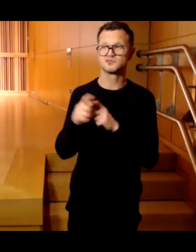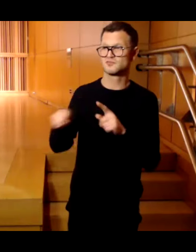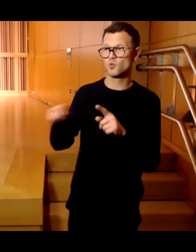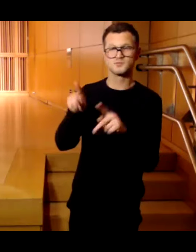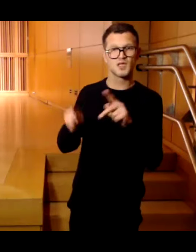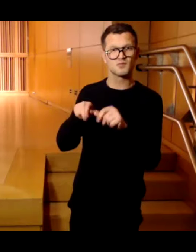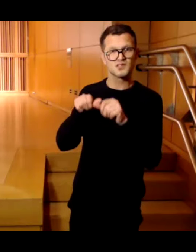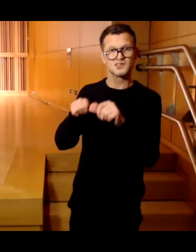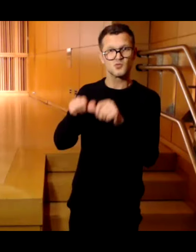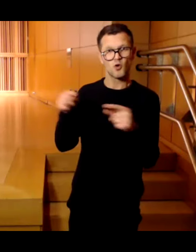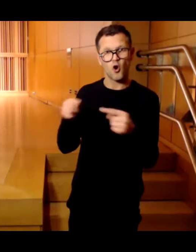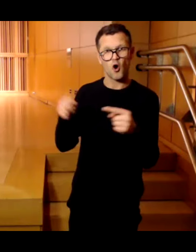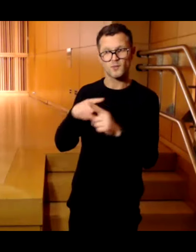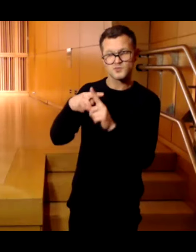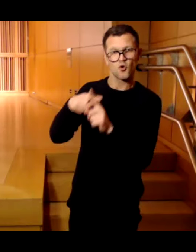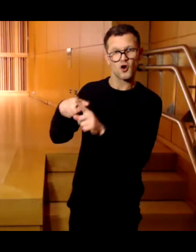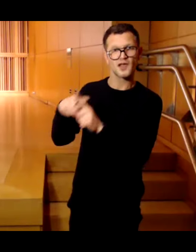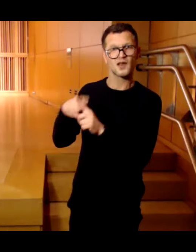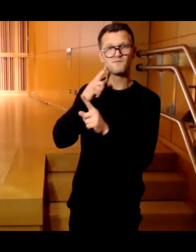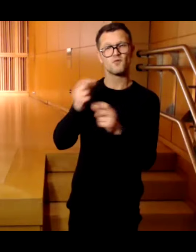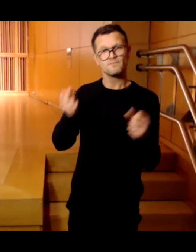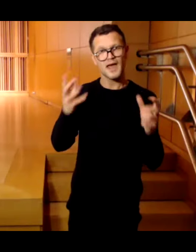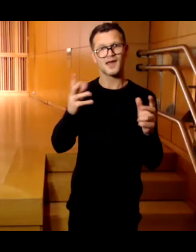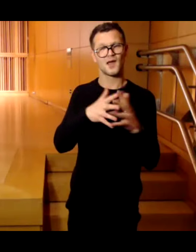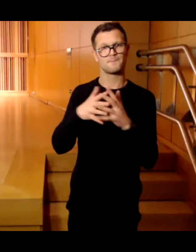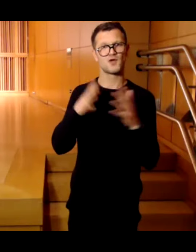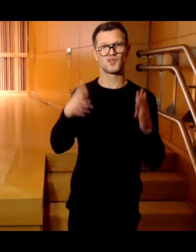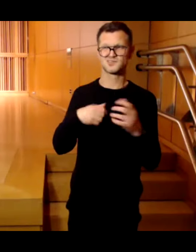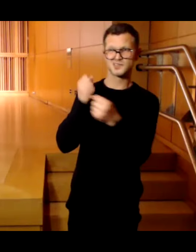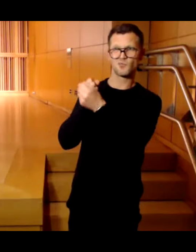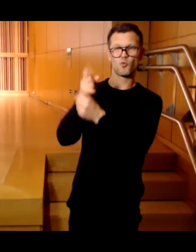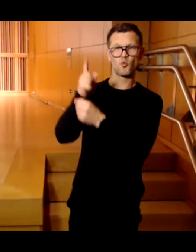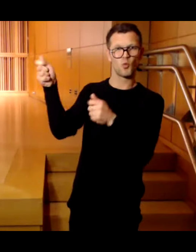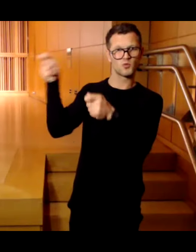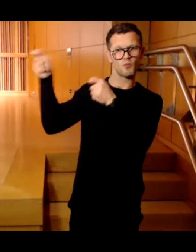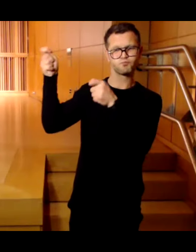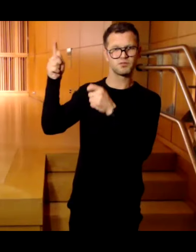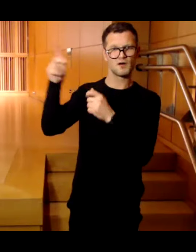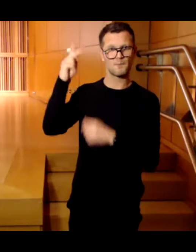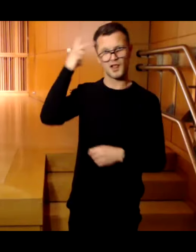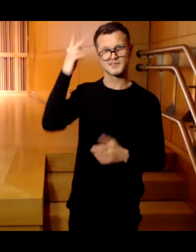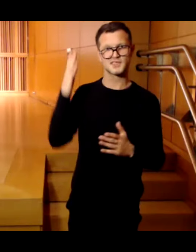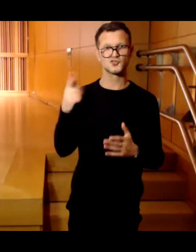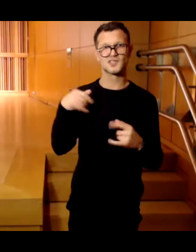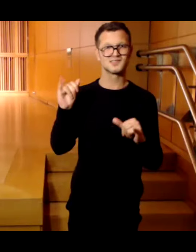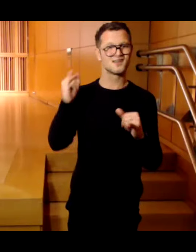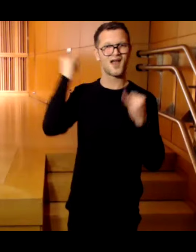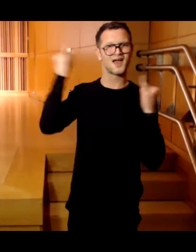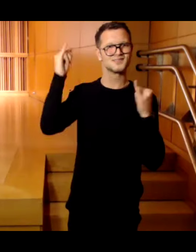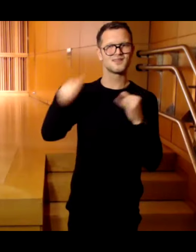but also for the many Americans who support. authoritarian politicians and the clumsy ideas that those politicians peddle.